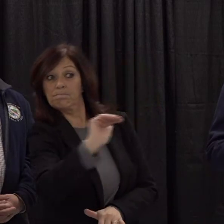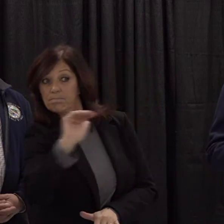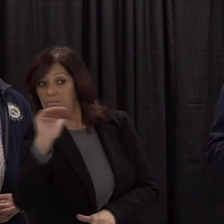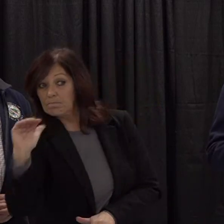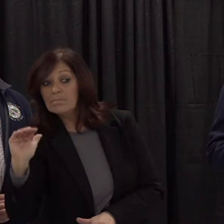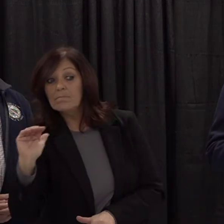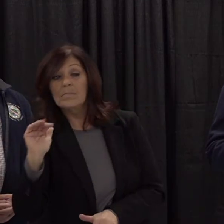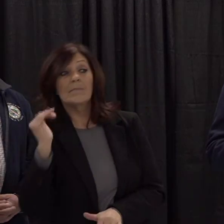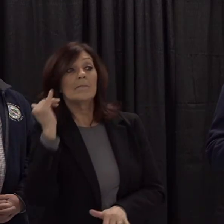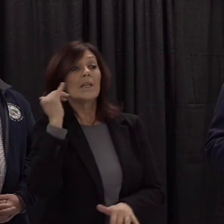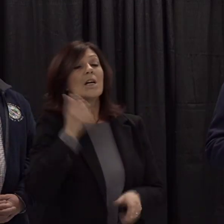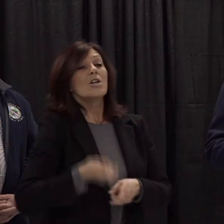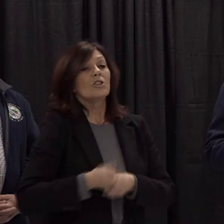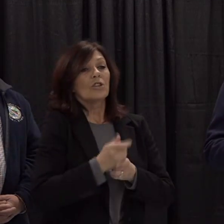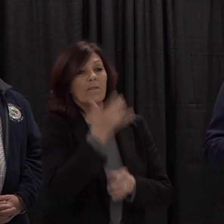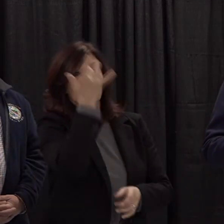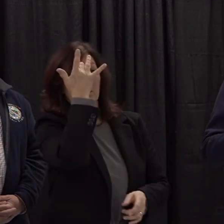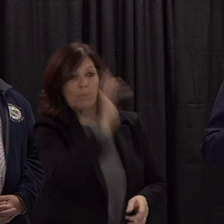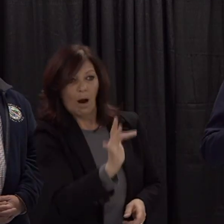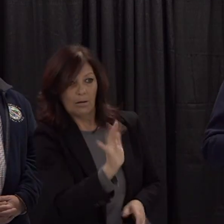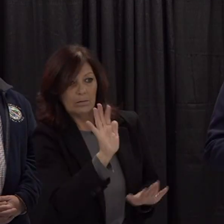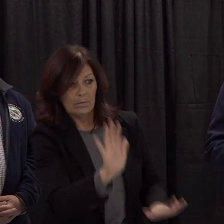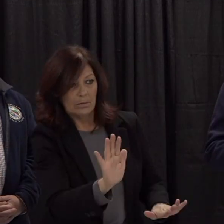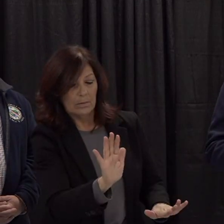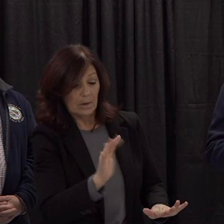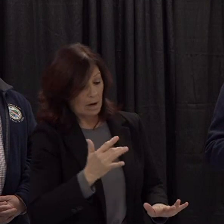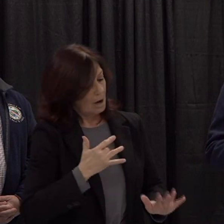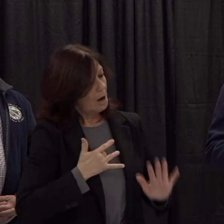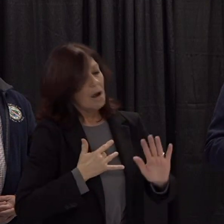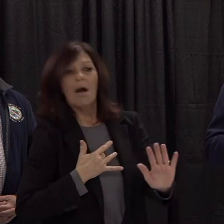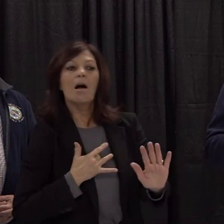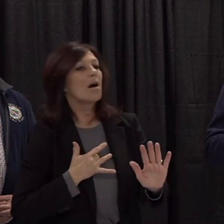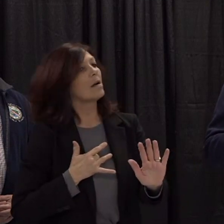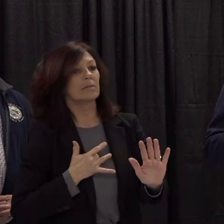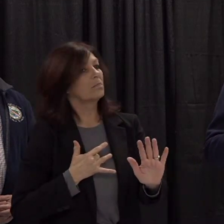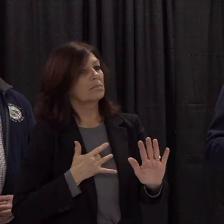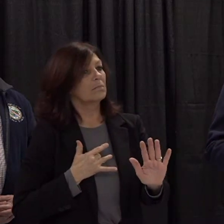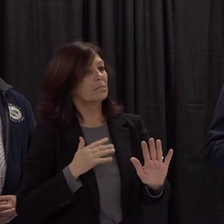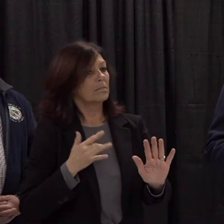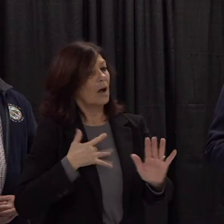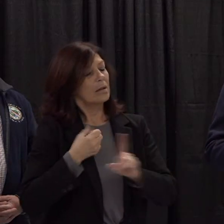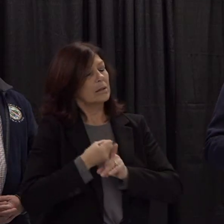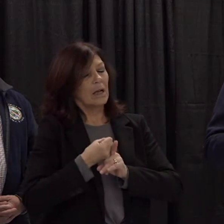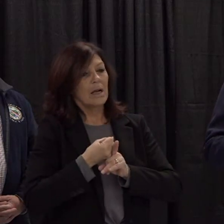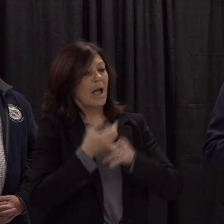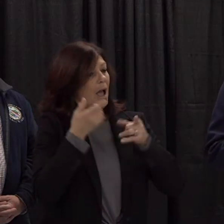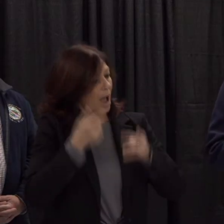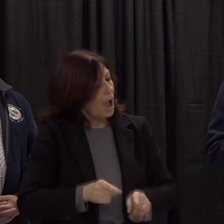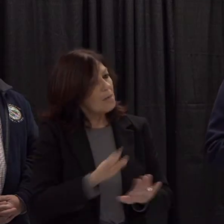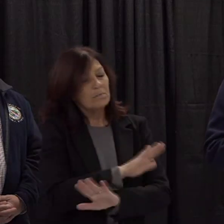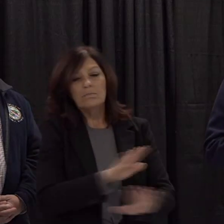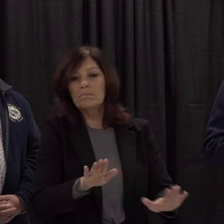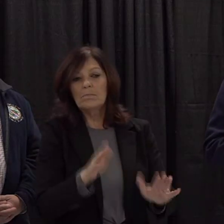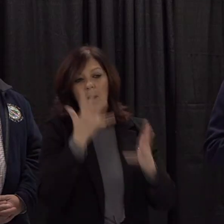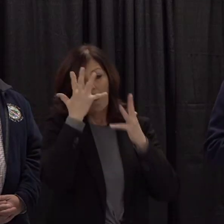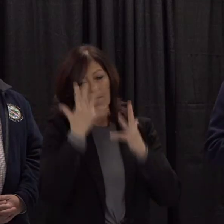have to shovel smart because cardiac events, heart attacks are always occur in these situations. And unfortunately we appear to